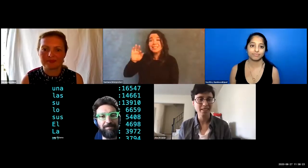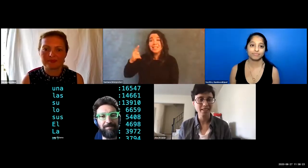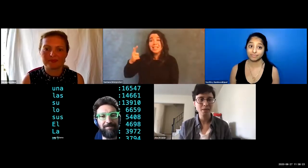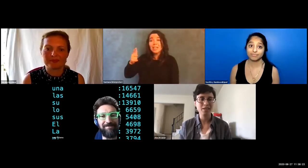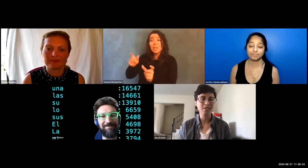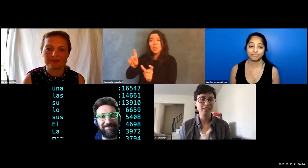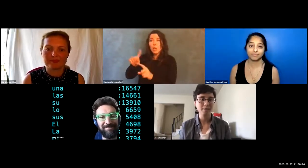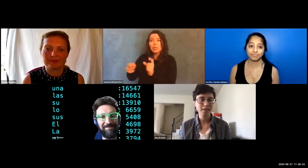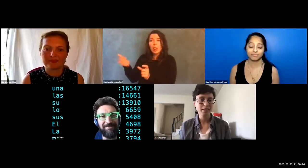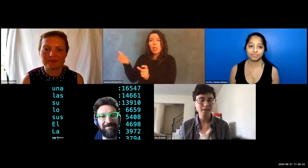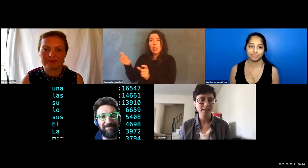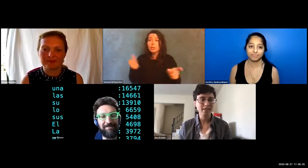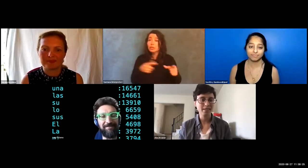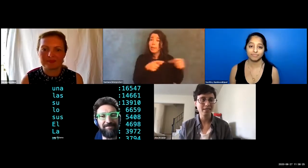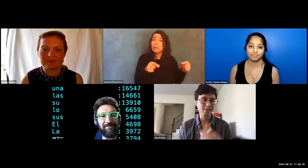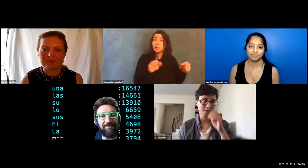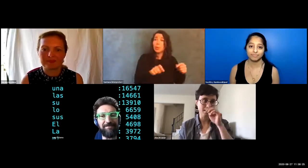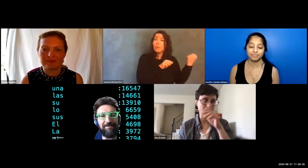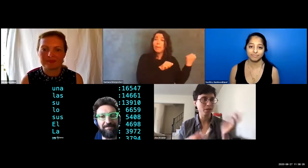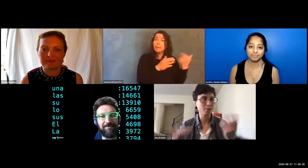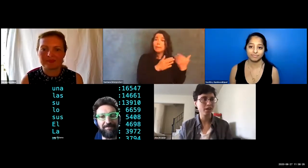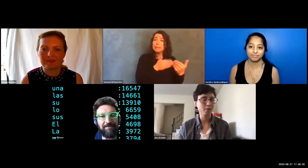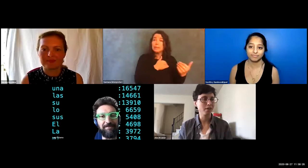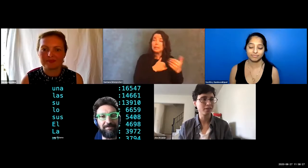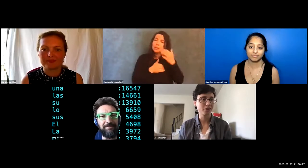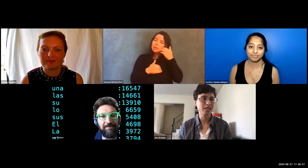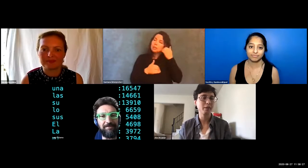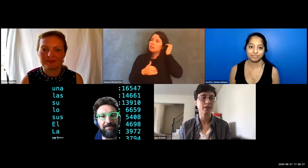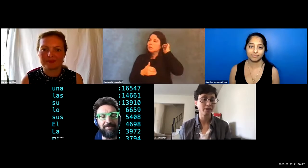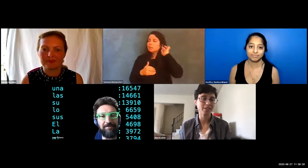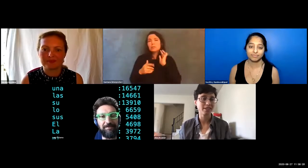In Japanese you see multiple actors where every particle is gone.